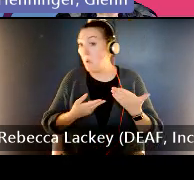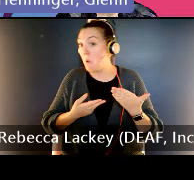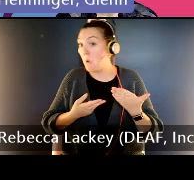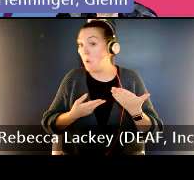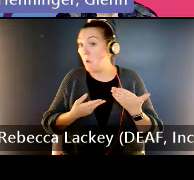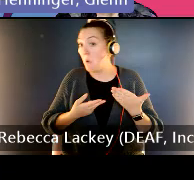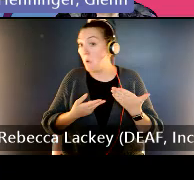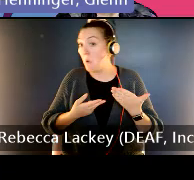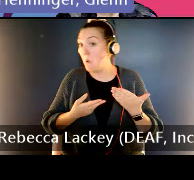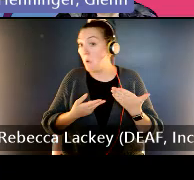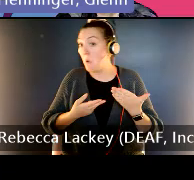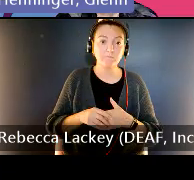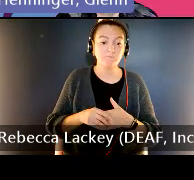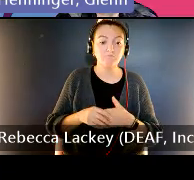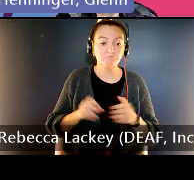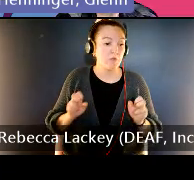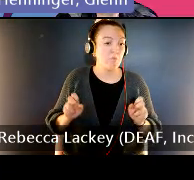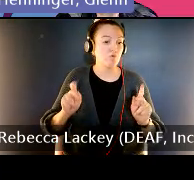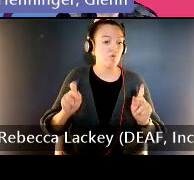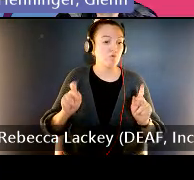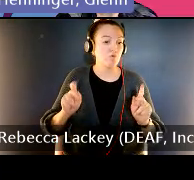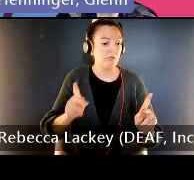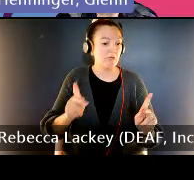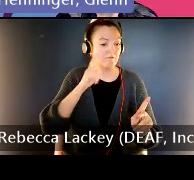There was an opportunity for cut through traffic.